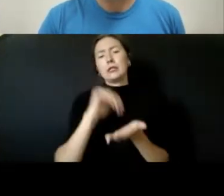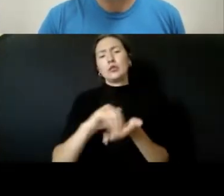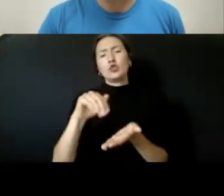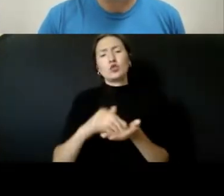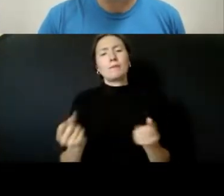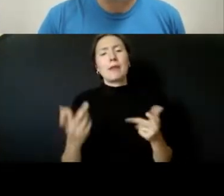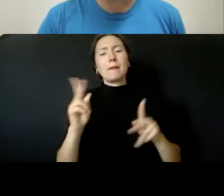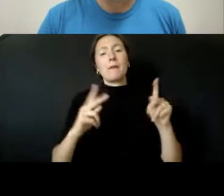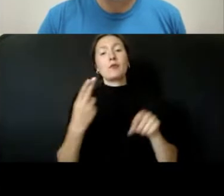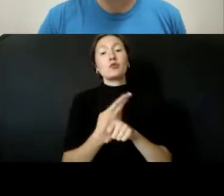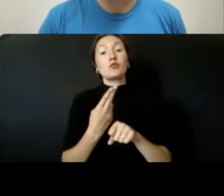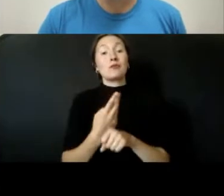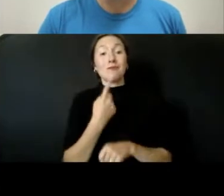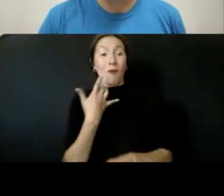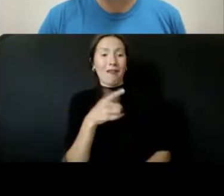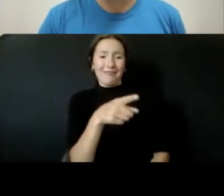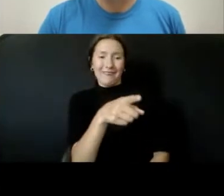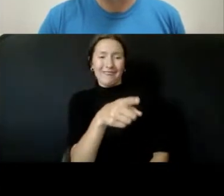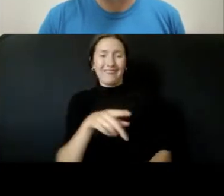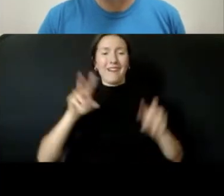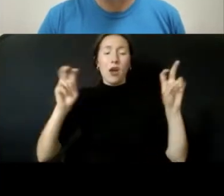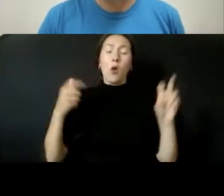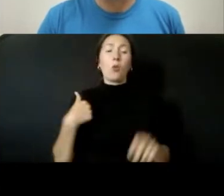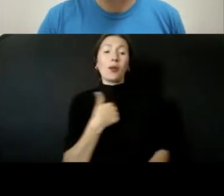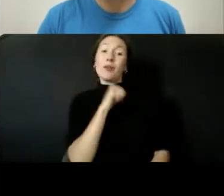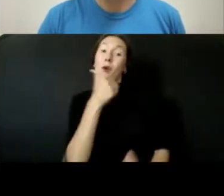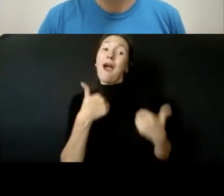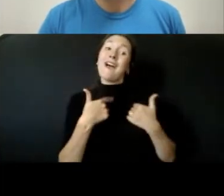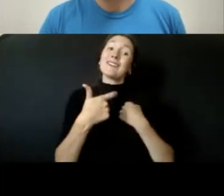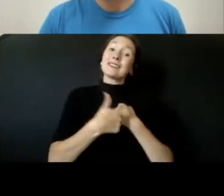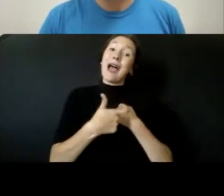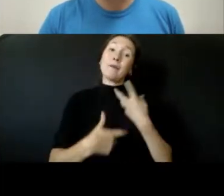that's ridiculous right we have we need to make time for it and i think susie even mentioned